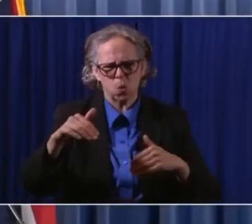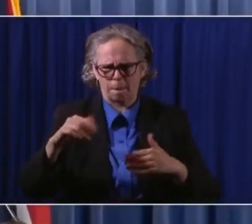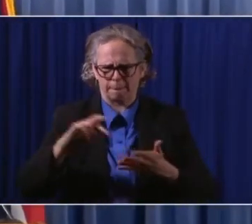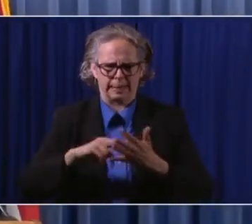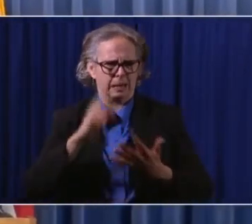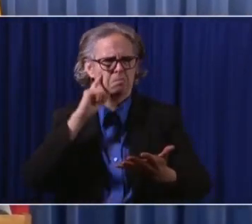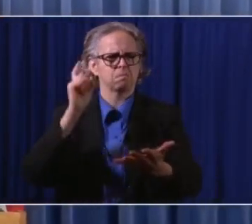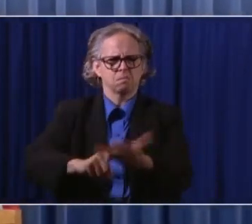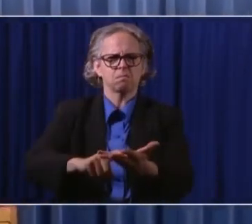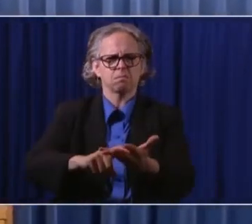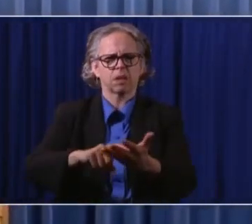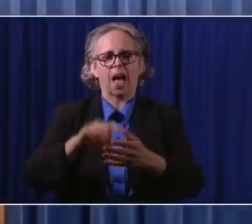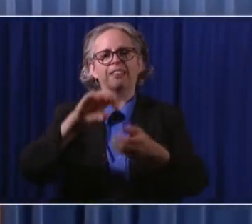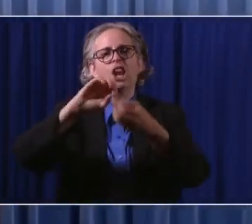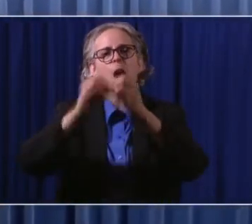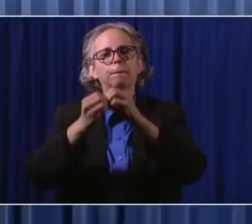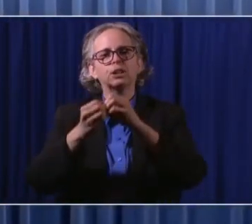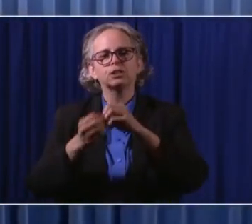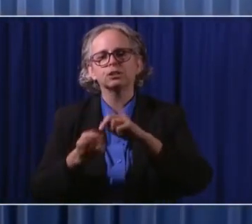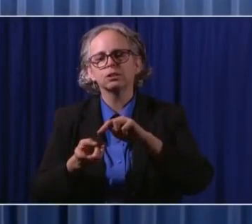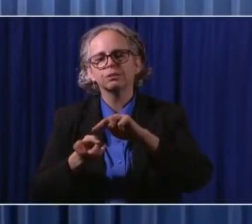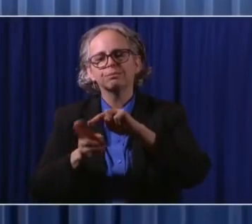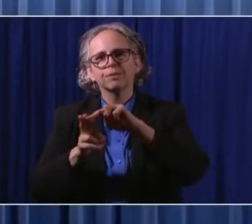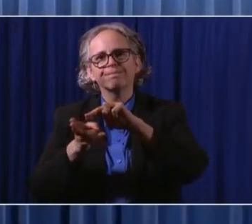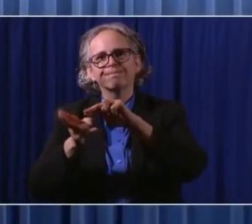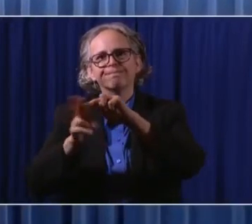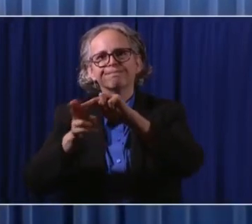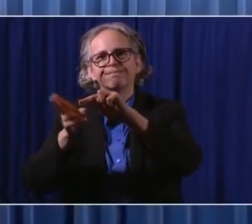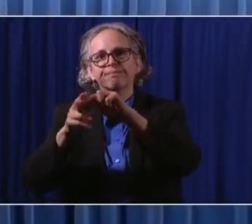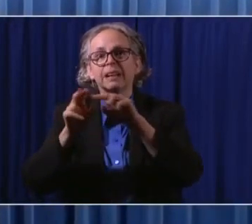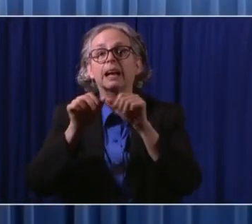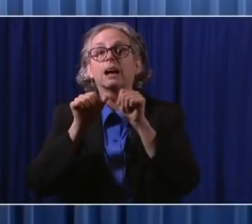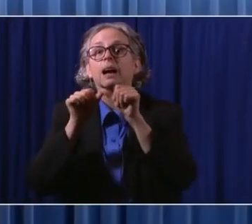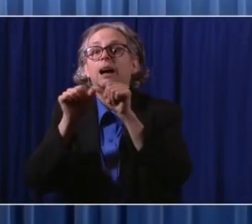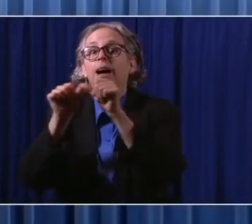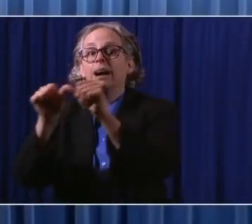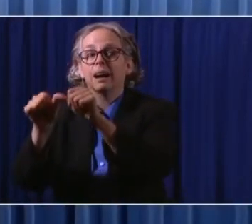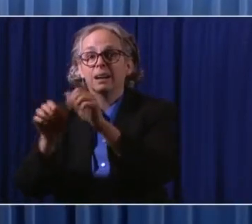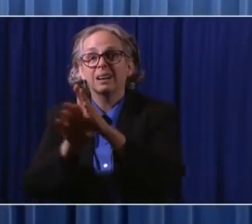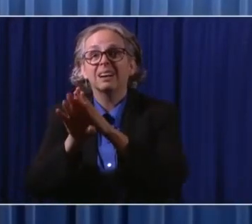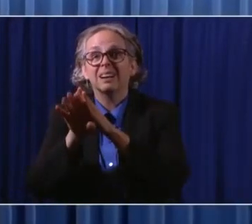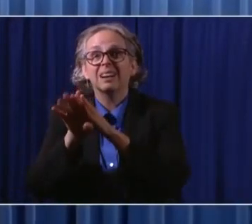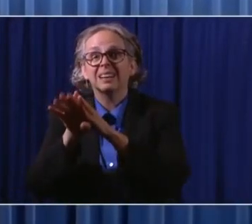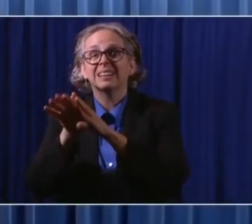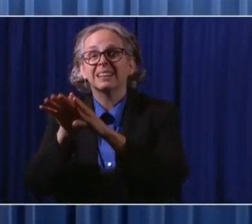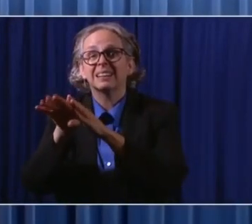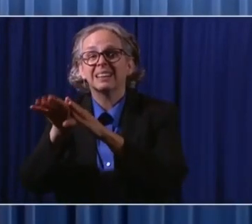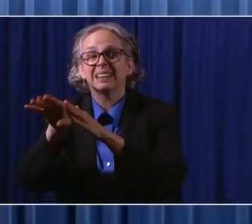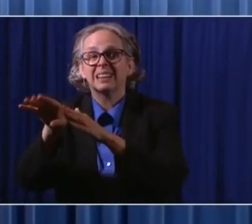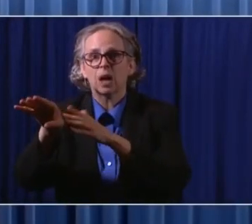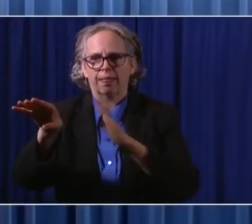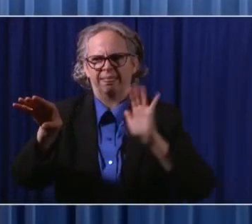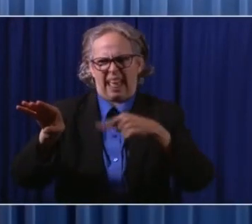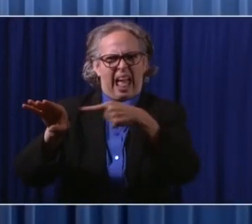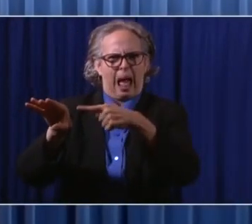JUNE 26, 619. TODAY 905 COVID PATIENTS AND OUR HOSPITALS IN THE STATE OF OHIO. IN THE PAST FEW WEEKS, THIS